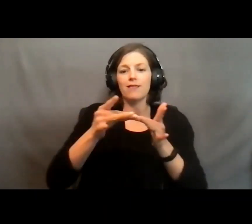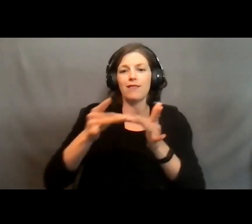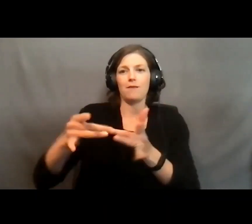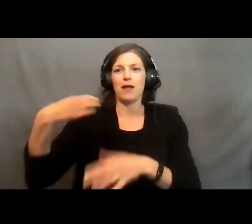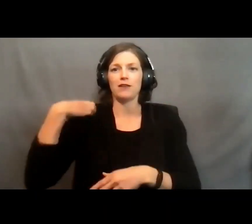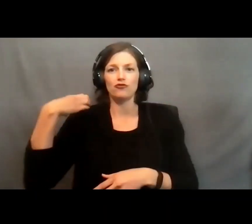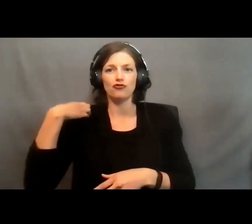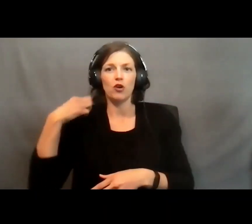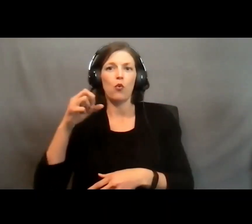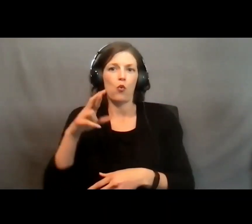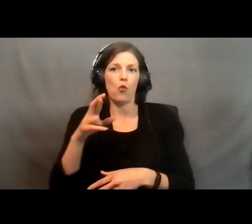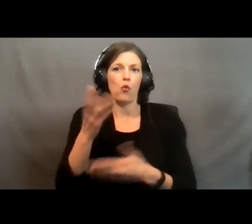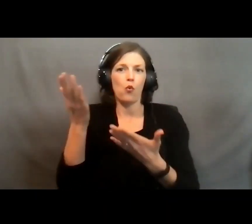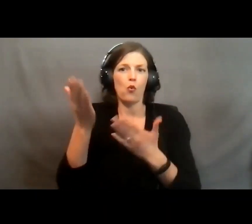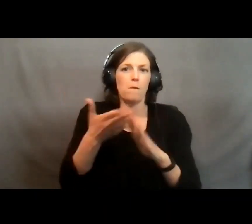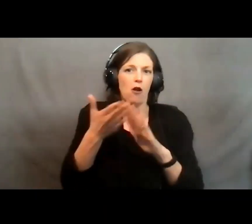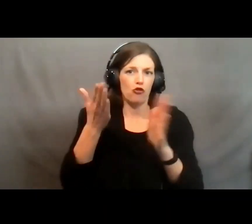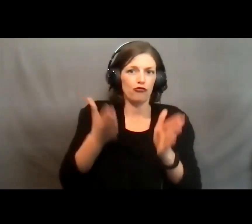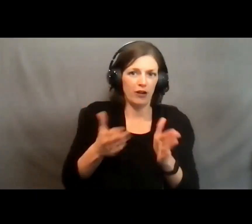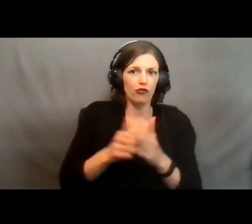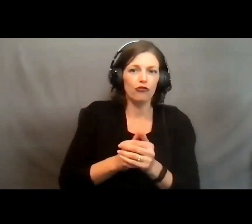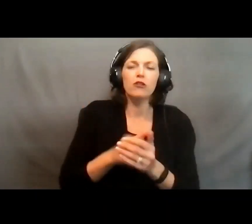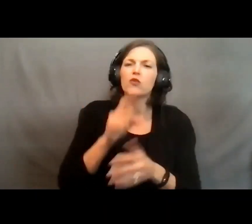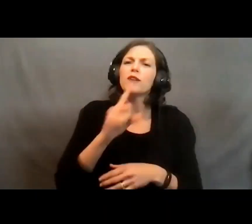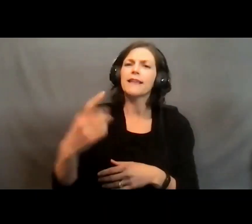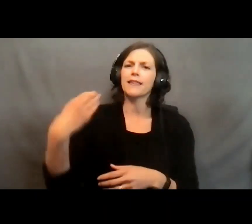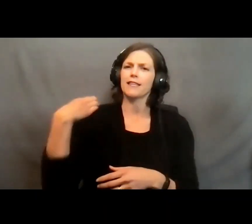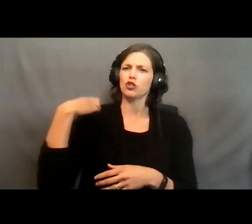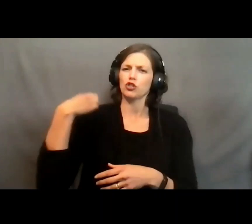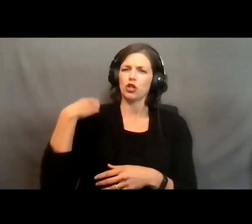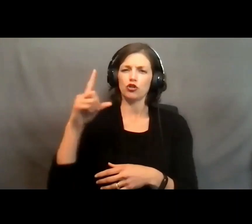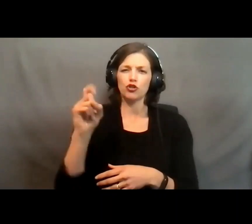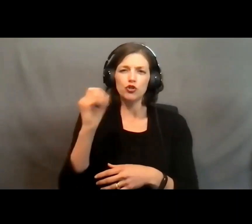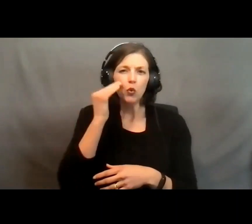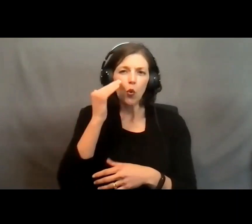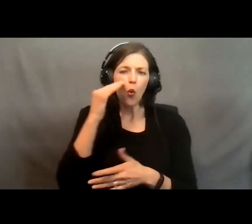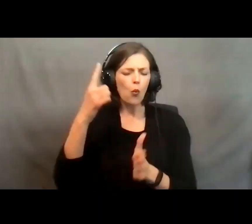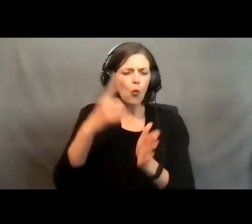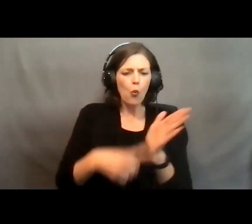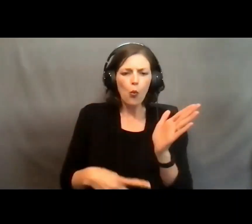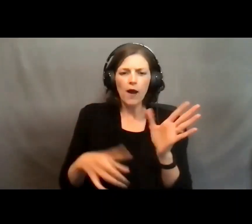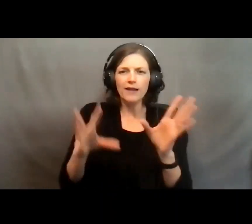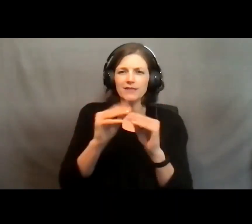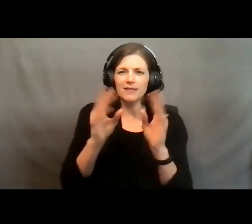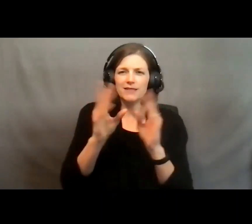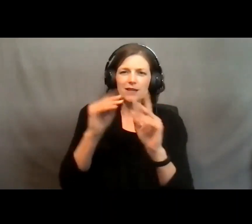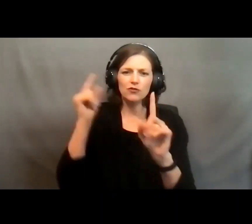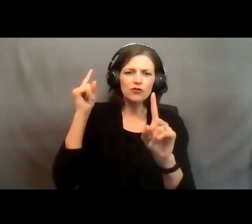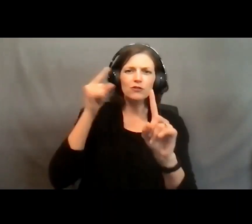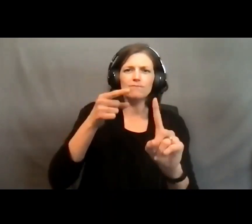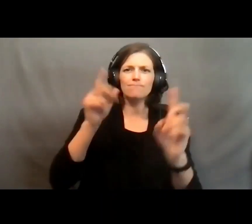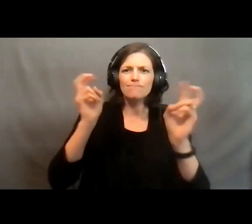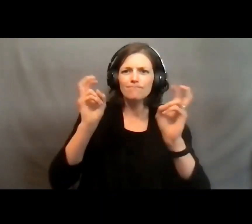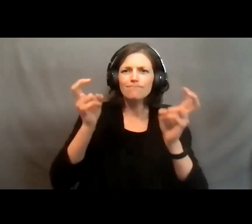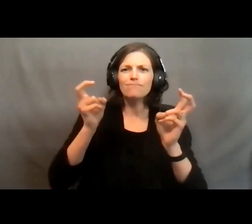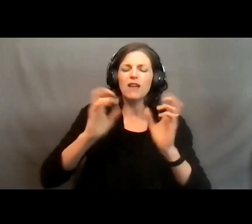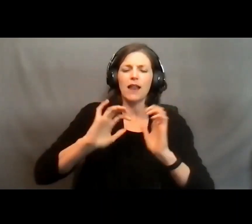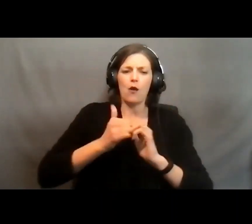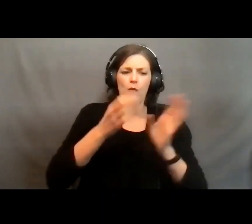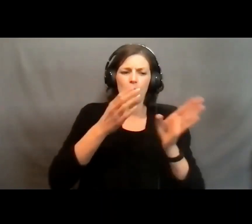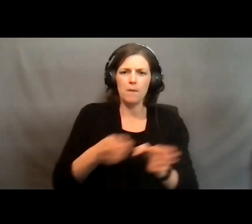And really the chair should be knowing what 13:36:54 the session was about and how plans should underscore 13:37:02 that for participants.